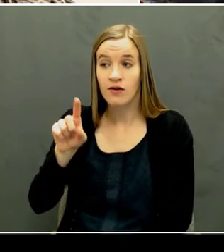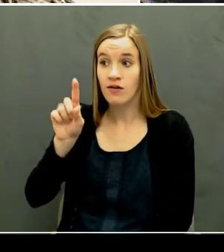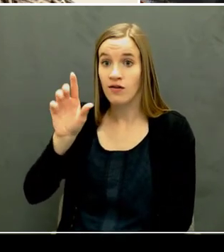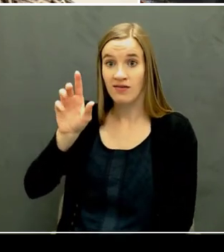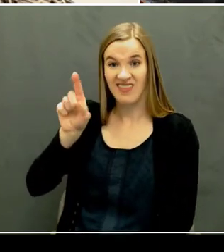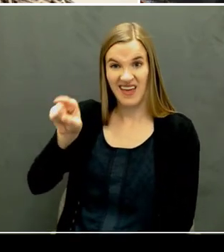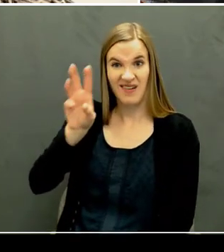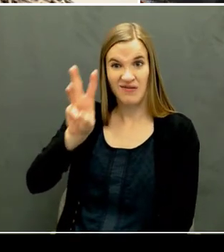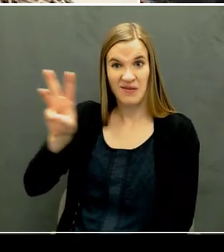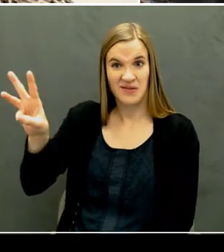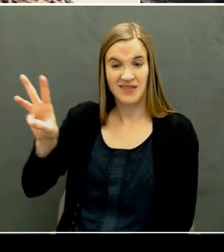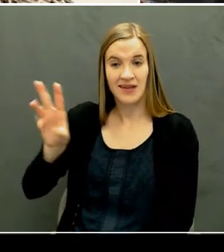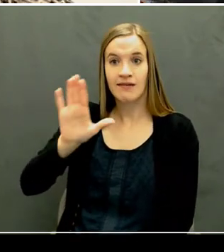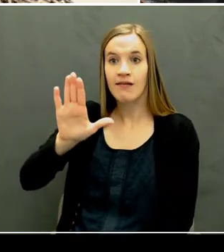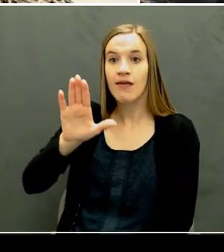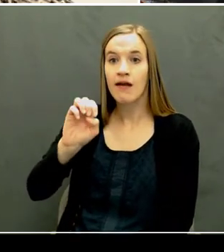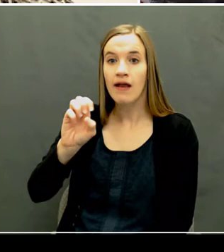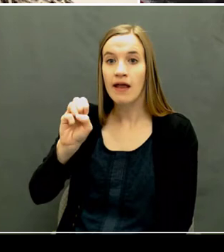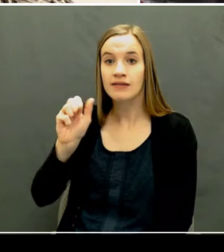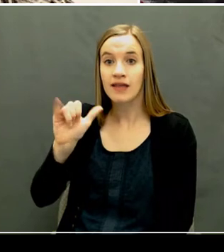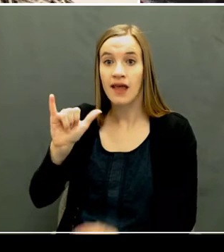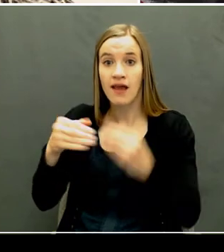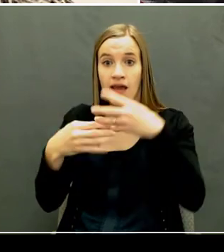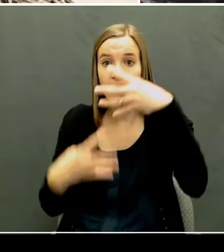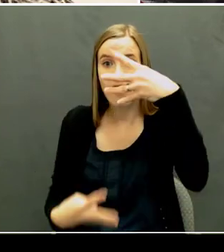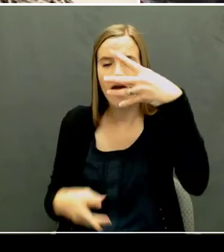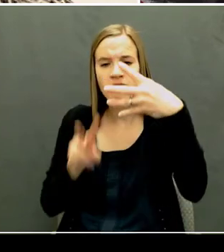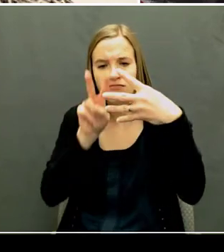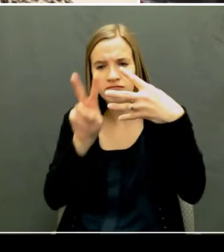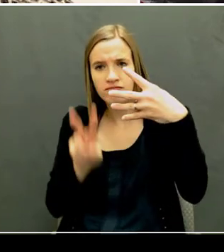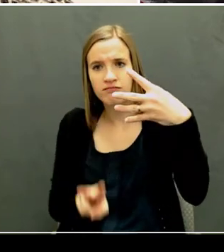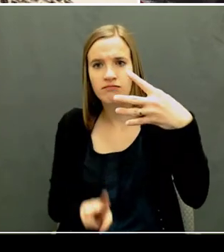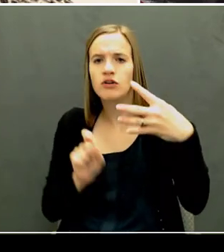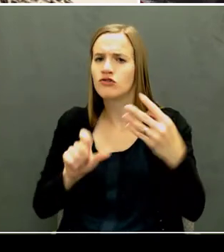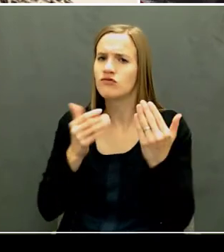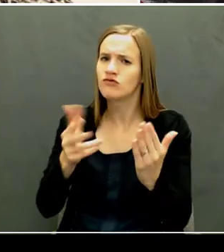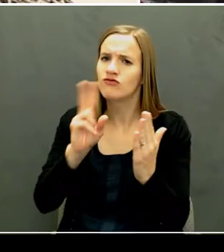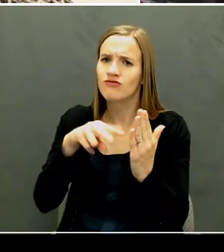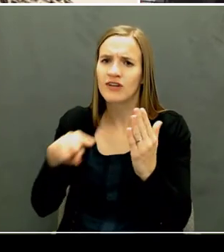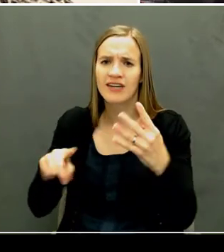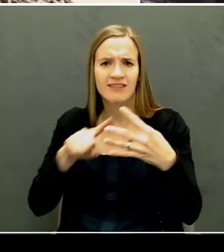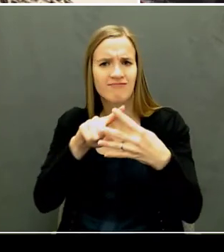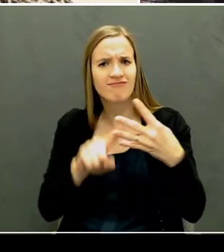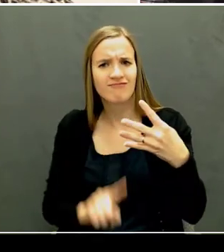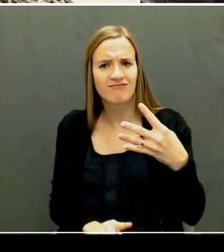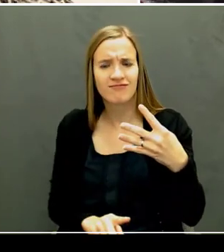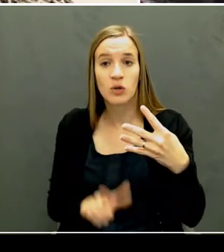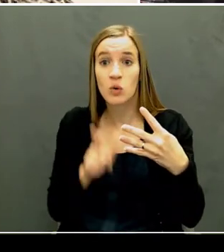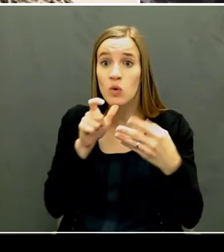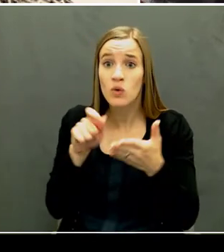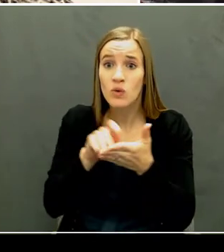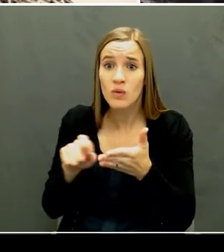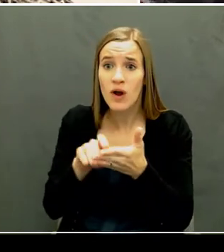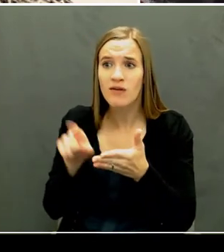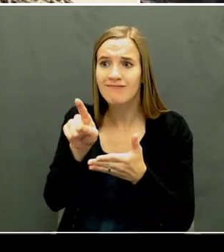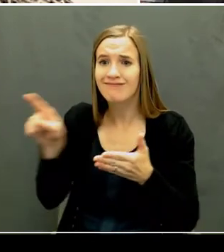those essays, because those are essays from some young folks and well, current leaders and emerging